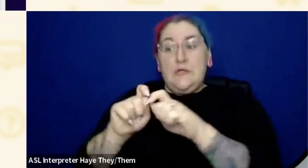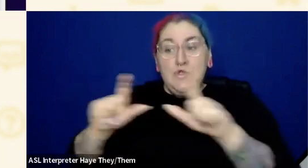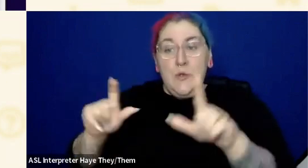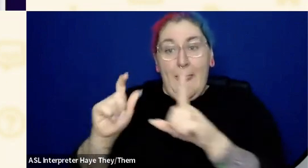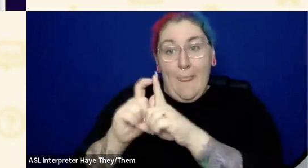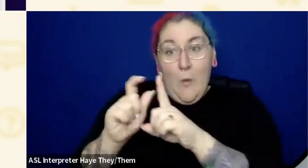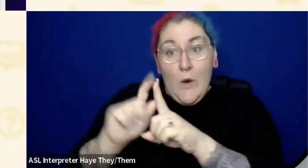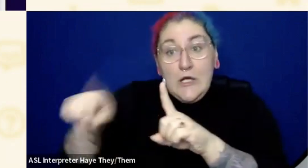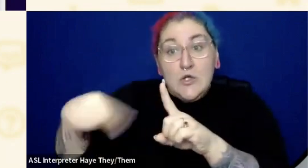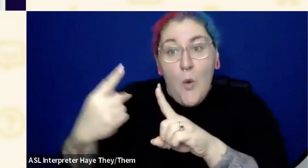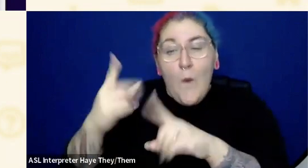Let's do that.